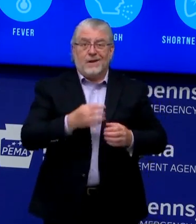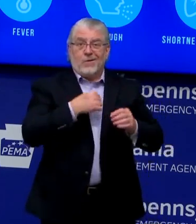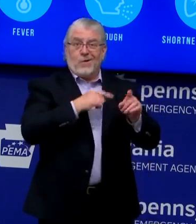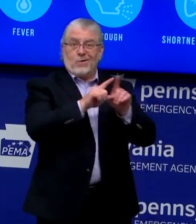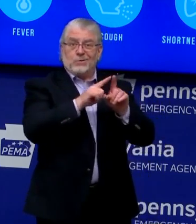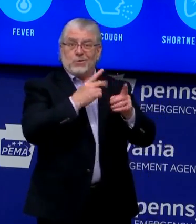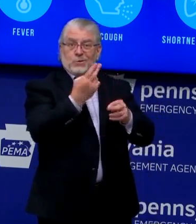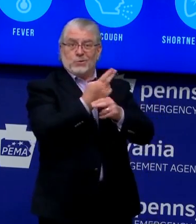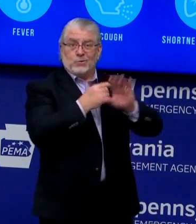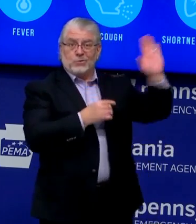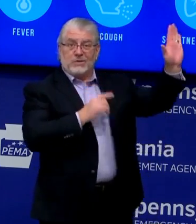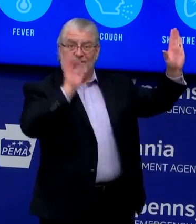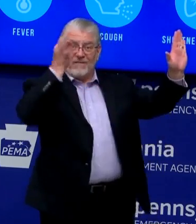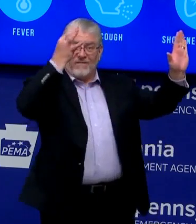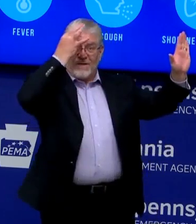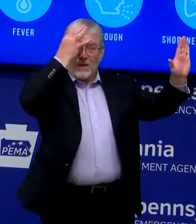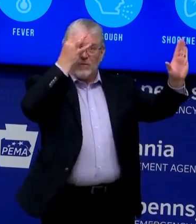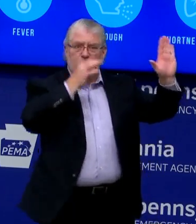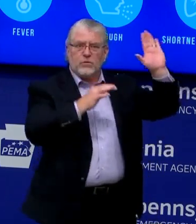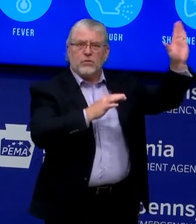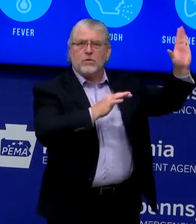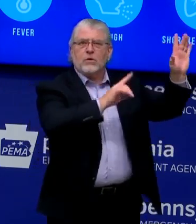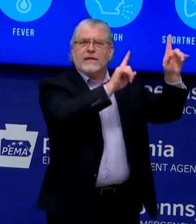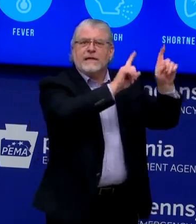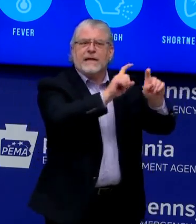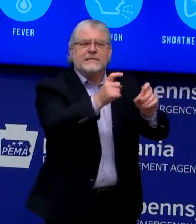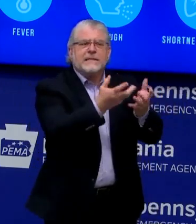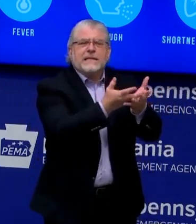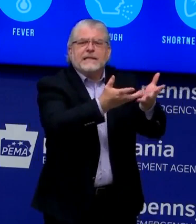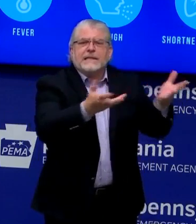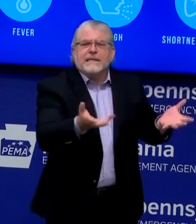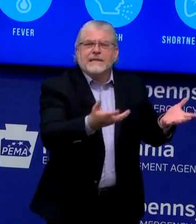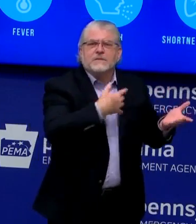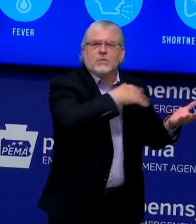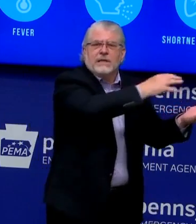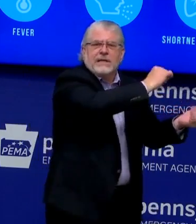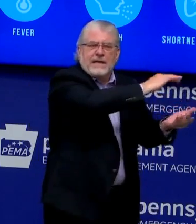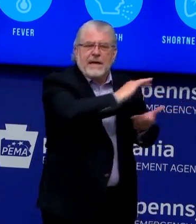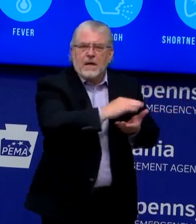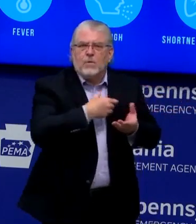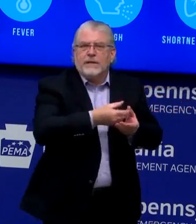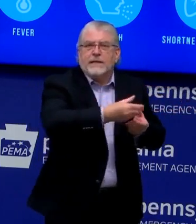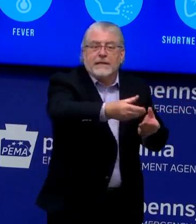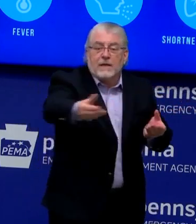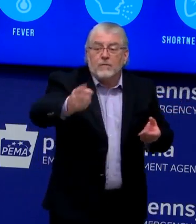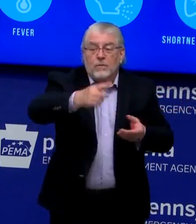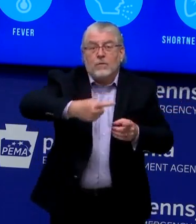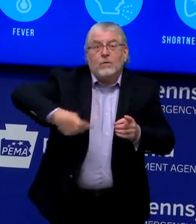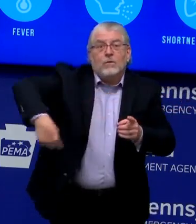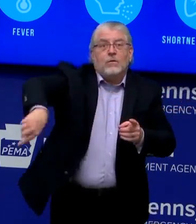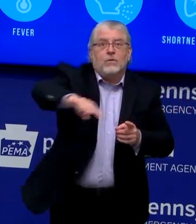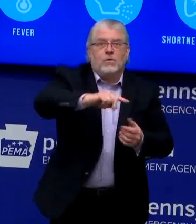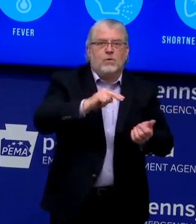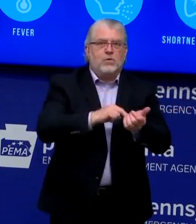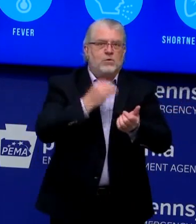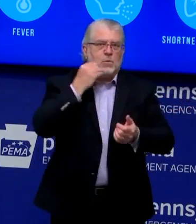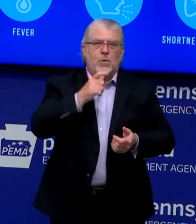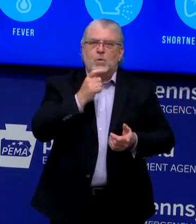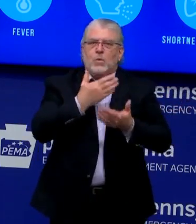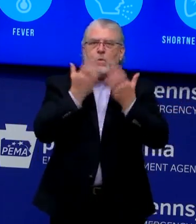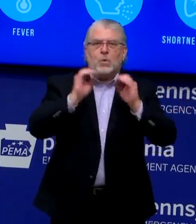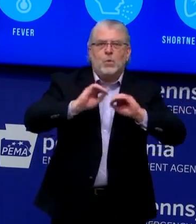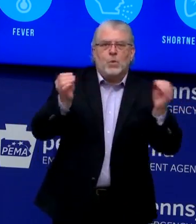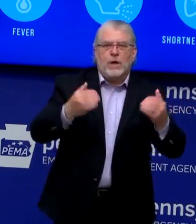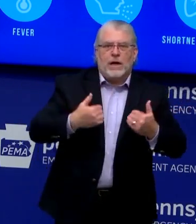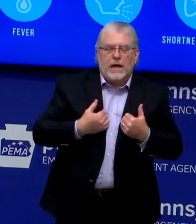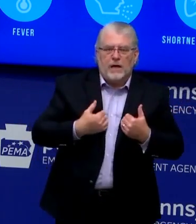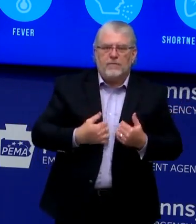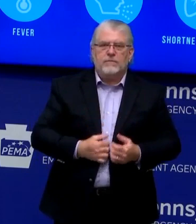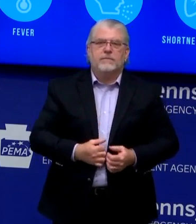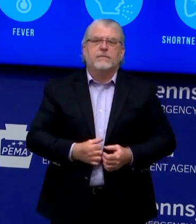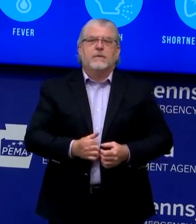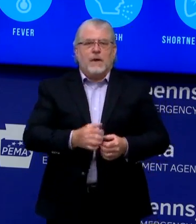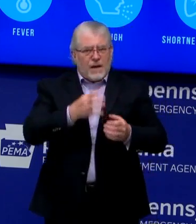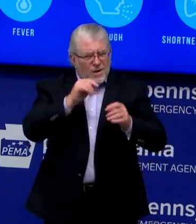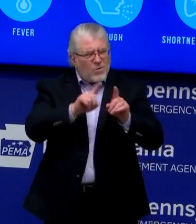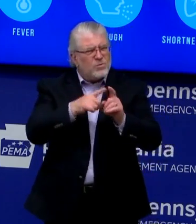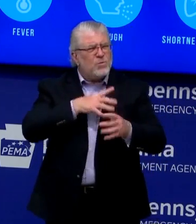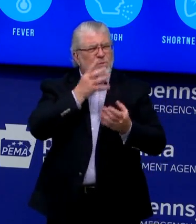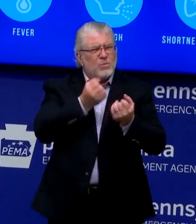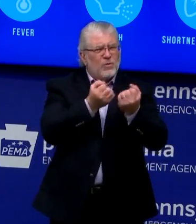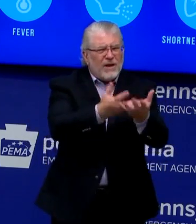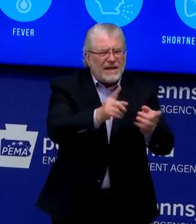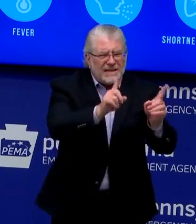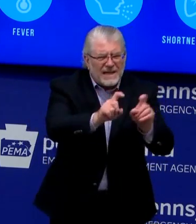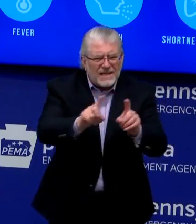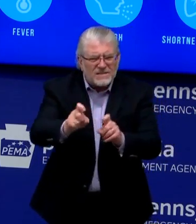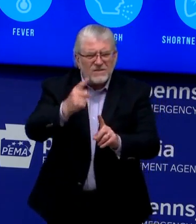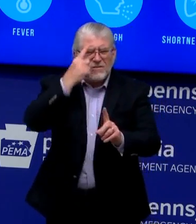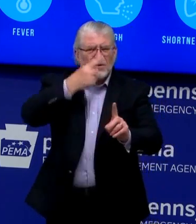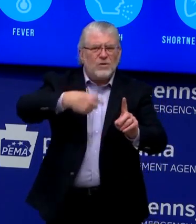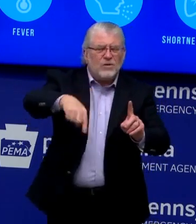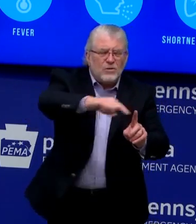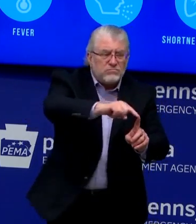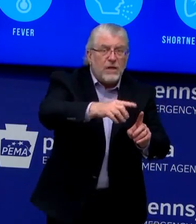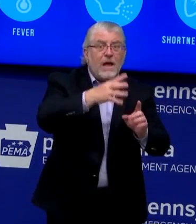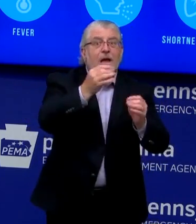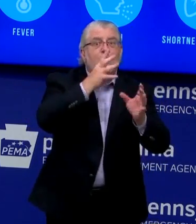TO ACCOMPLISH ALL OF THIS WE WILL USE TESTING SWABS PROVIDED BY THE FEDERAL GOVERNMENT FOR FACILITIES WHO DO NOT HAVE AND ADEQUATE SUPPLY AS WELL AS TESTING RESOURCES AVAILABLE AT